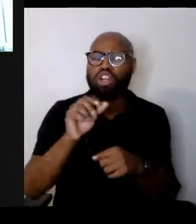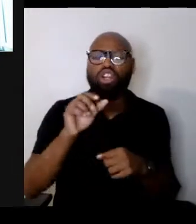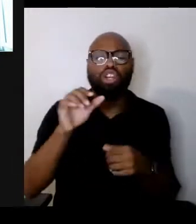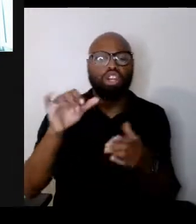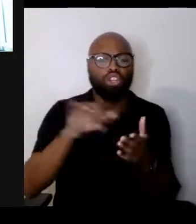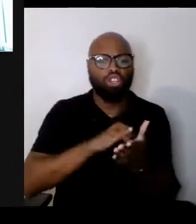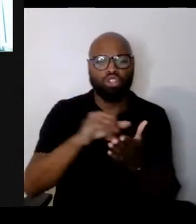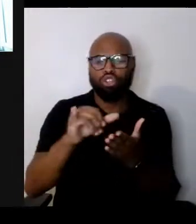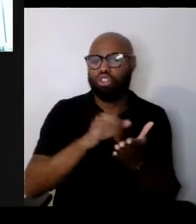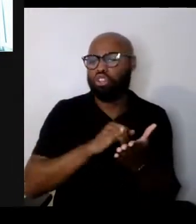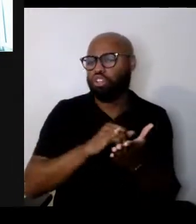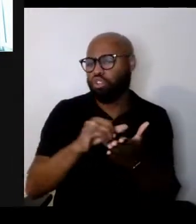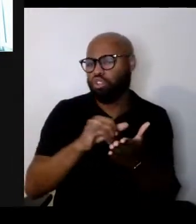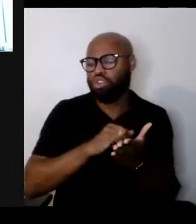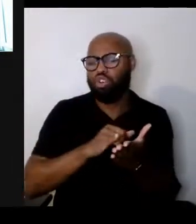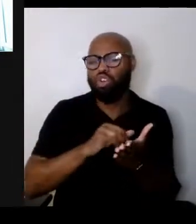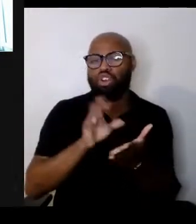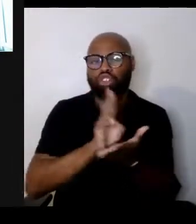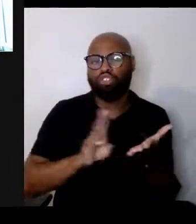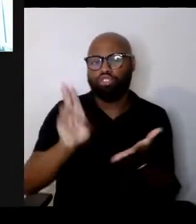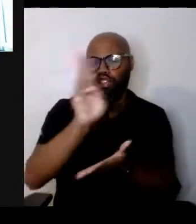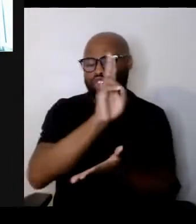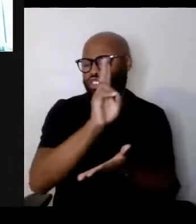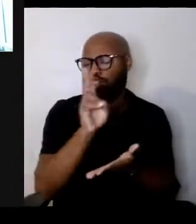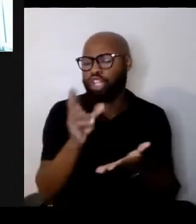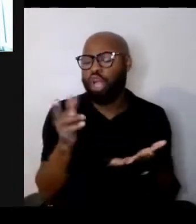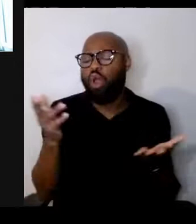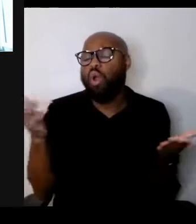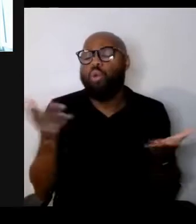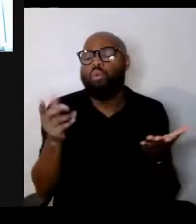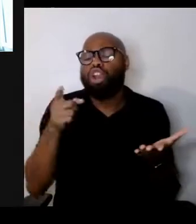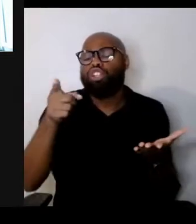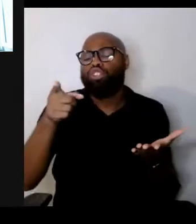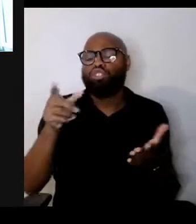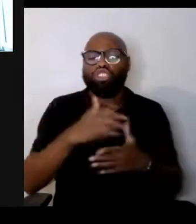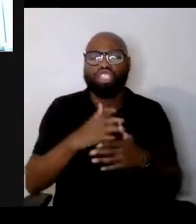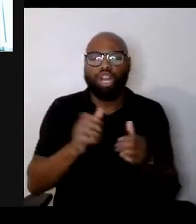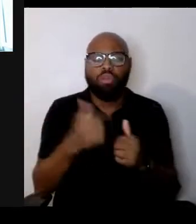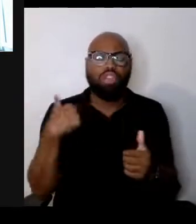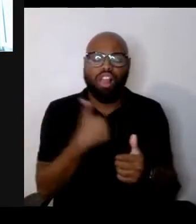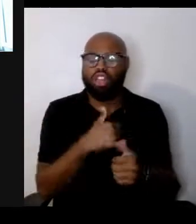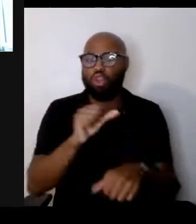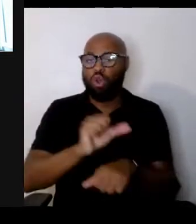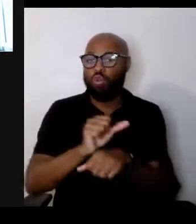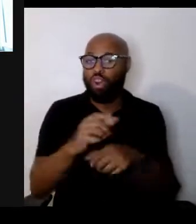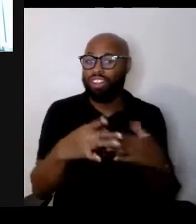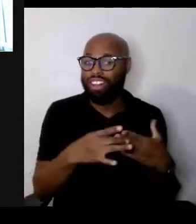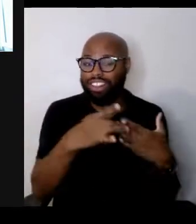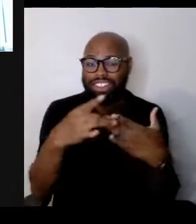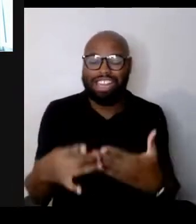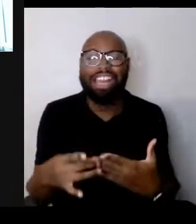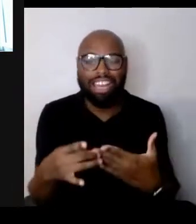So why don't you share with us, the work that you let to hold the university accountable